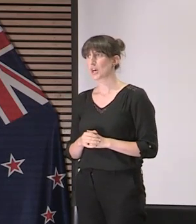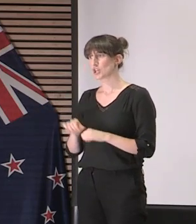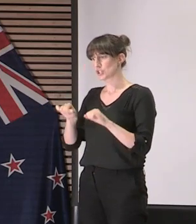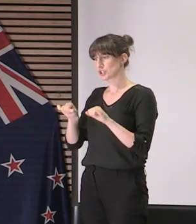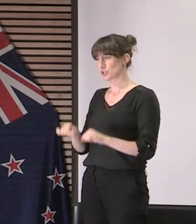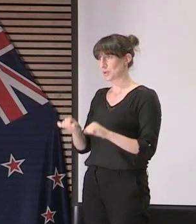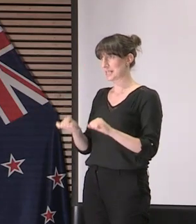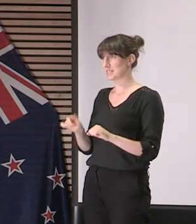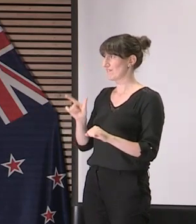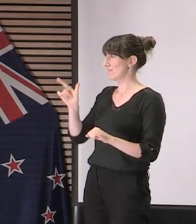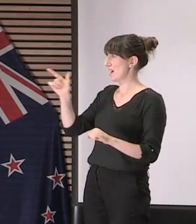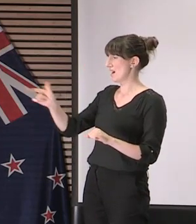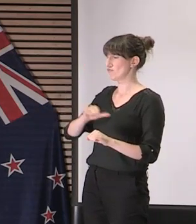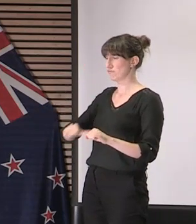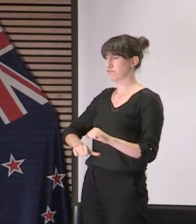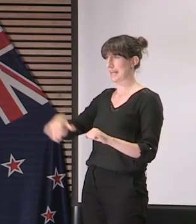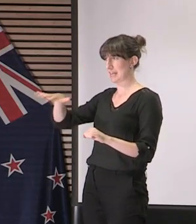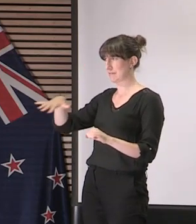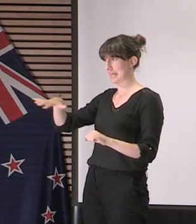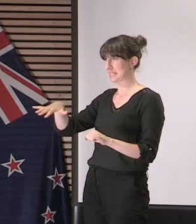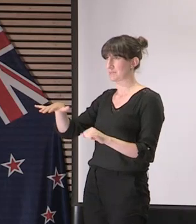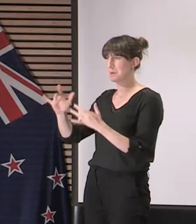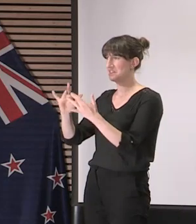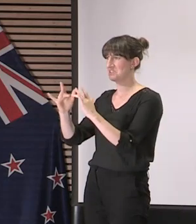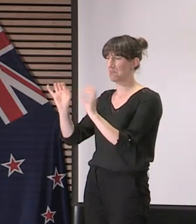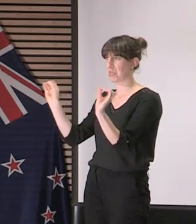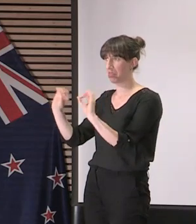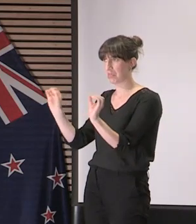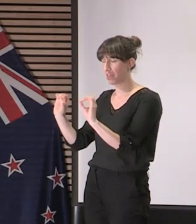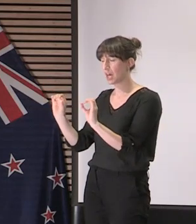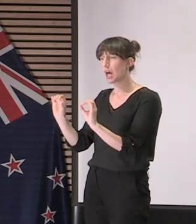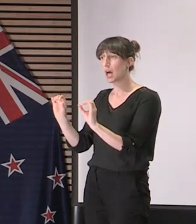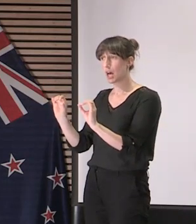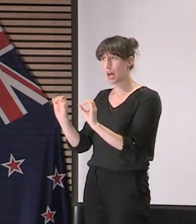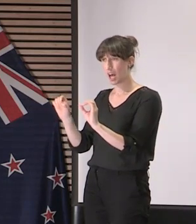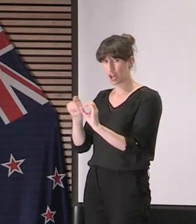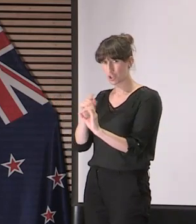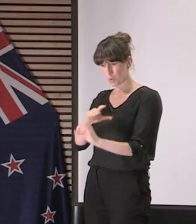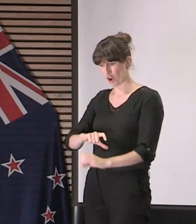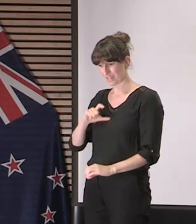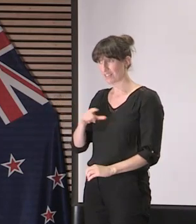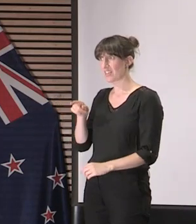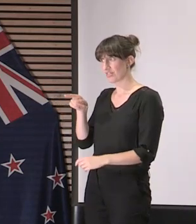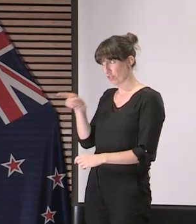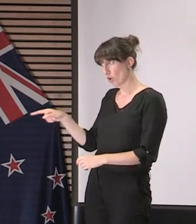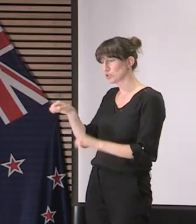details fairly soon. Minister, are you confident that students in the regions